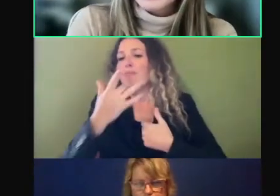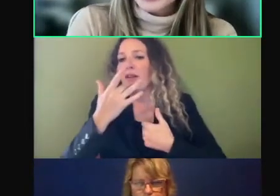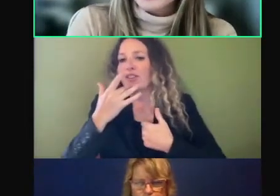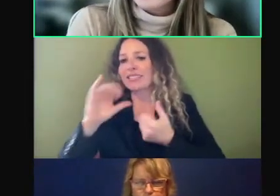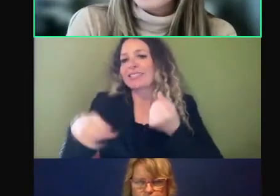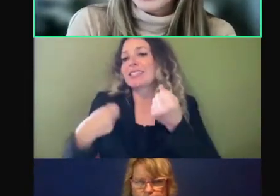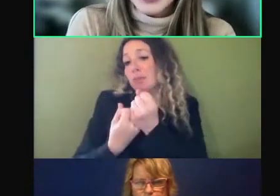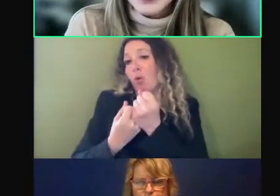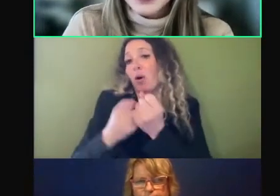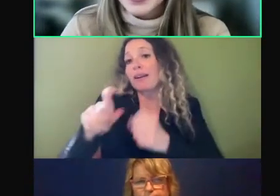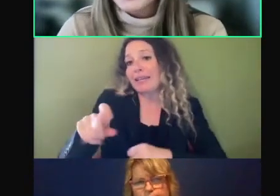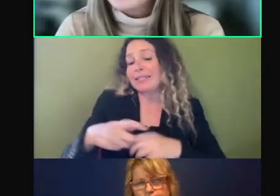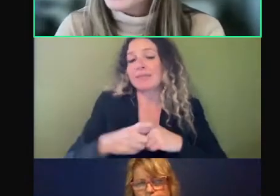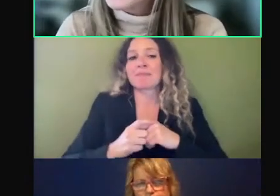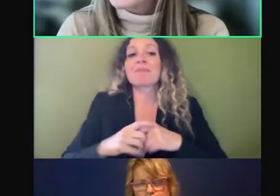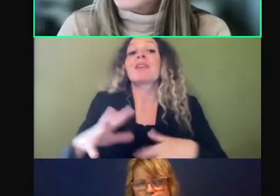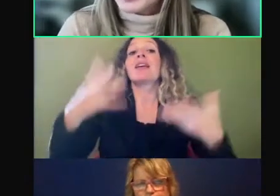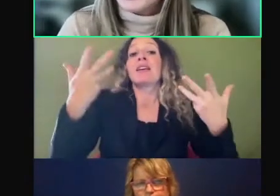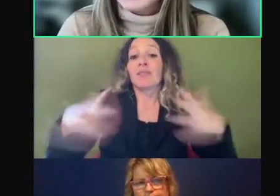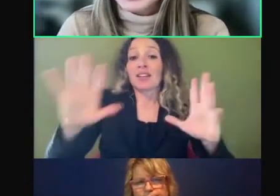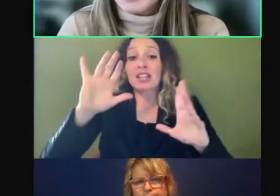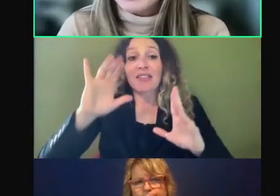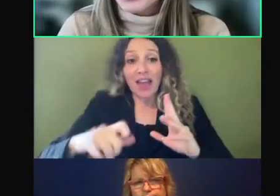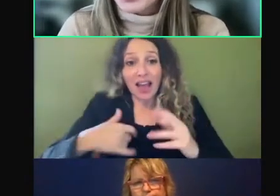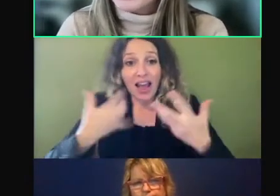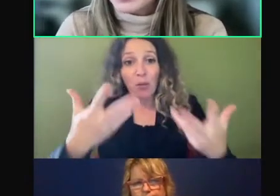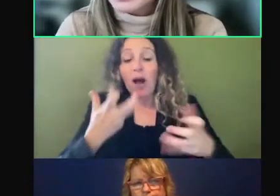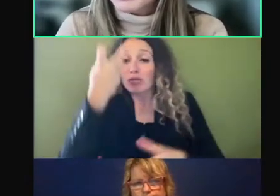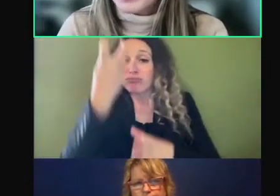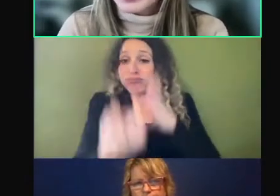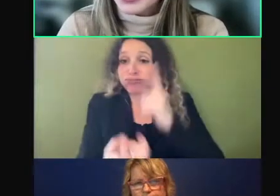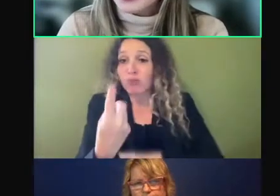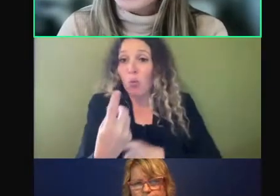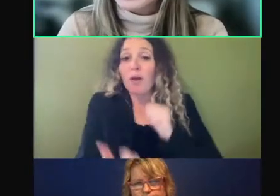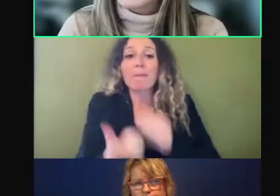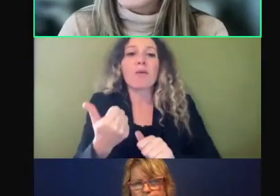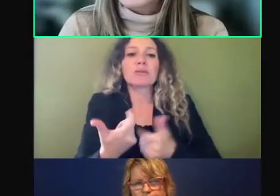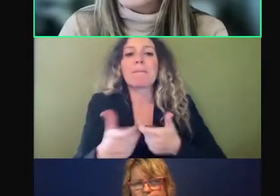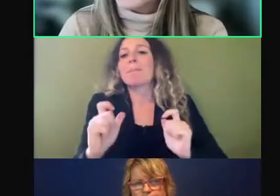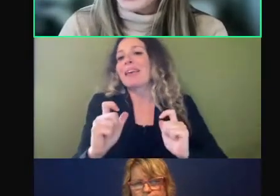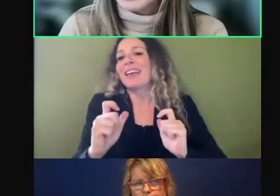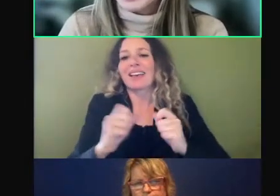So with that said I wanna dive into one of the biggest foundational pillars of understanding